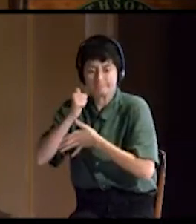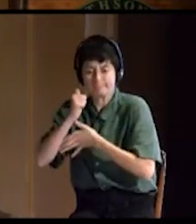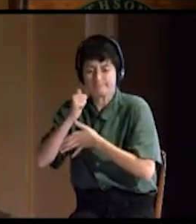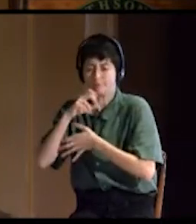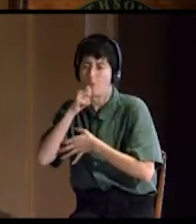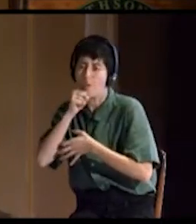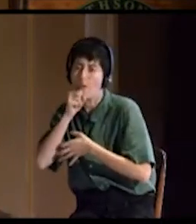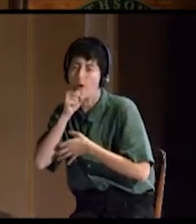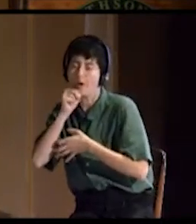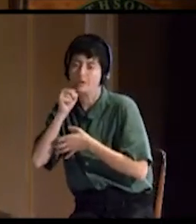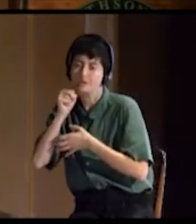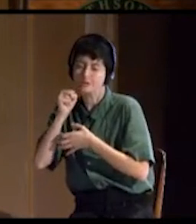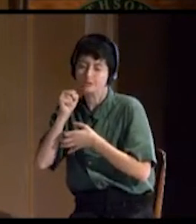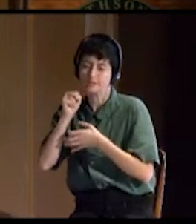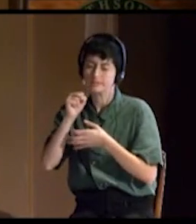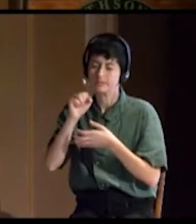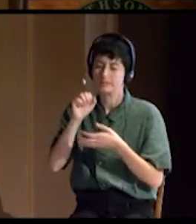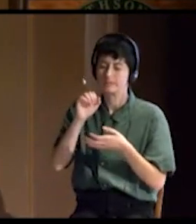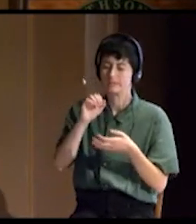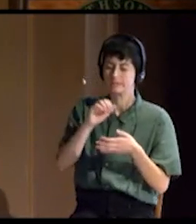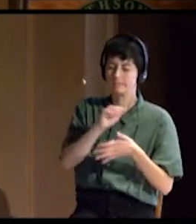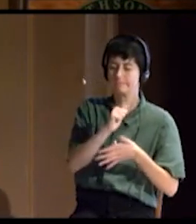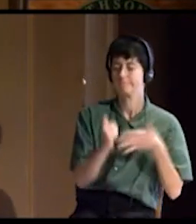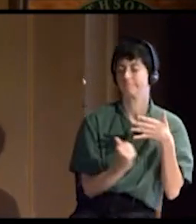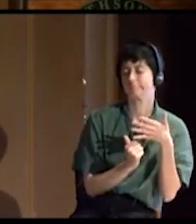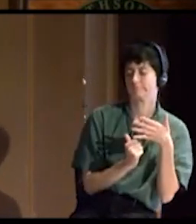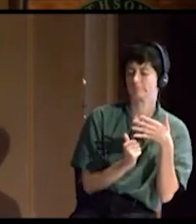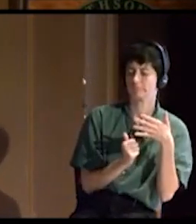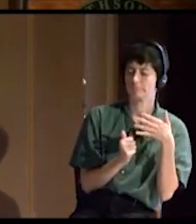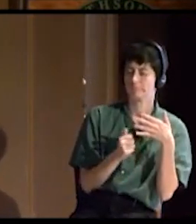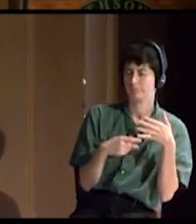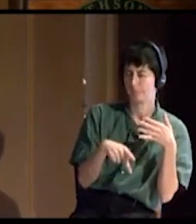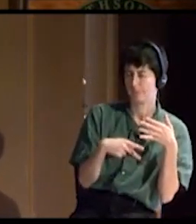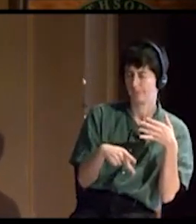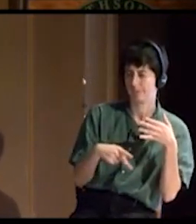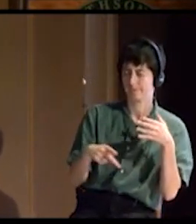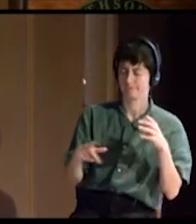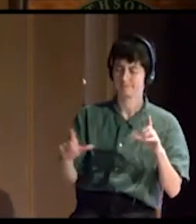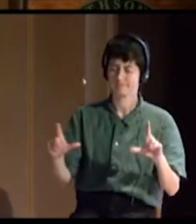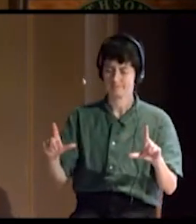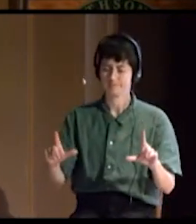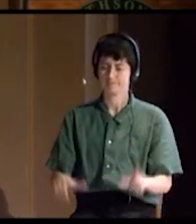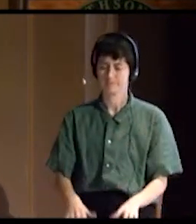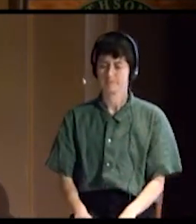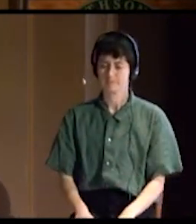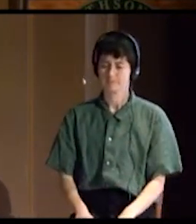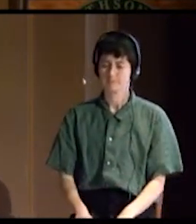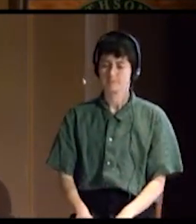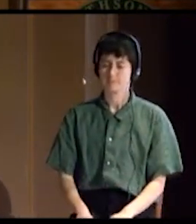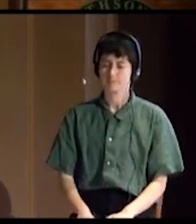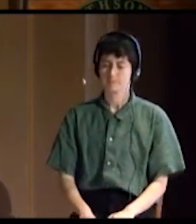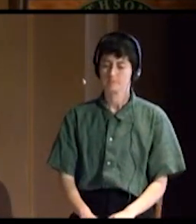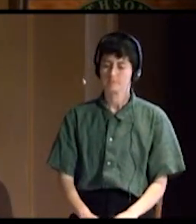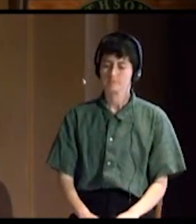For the specimens identified as having tropical racemose features, the racemes were highlighted as important.